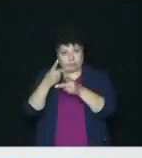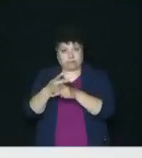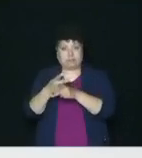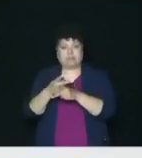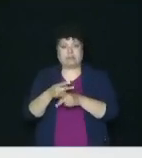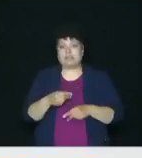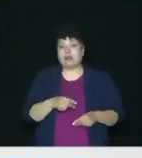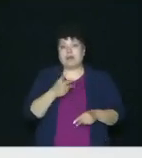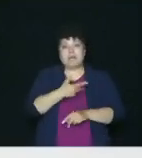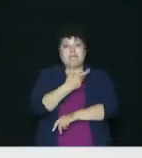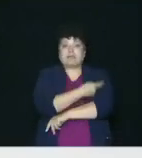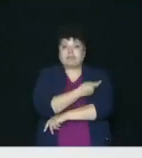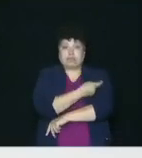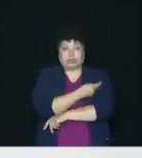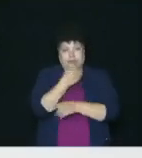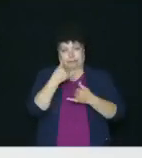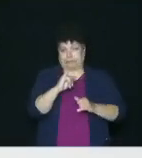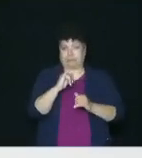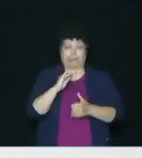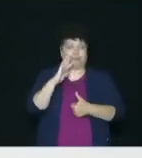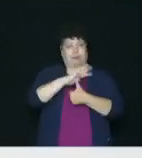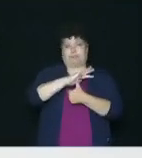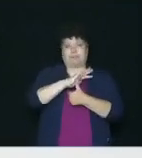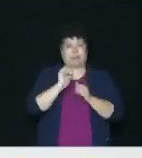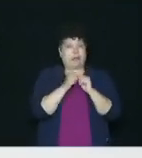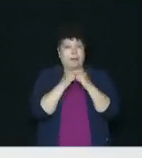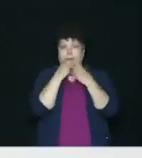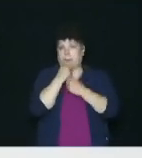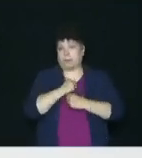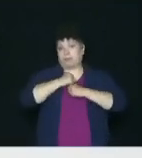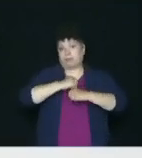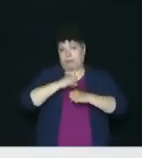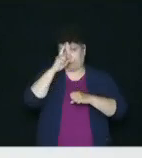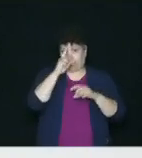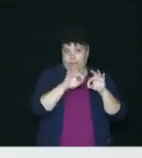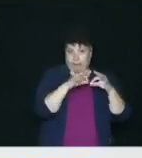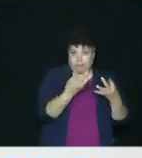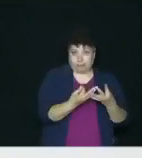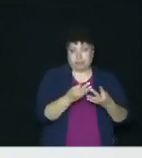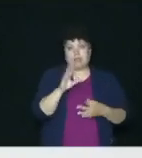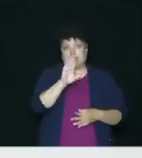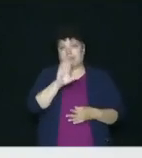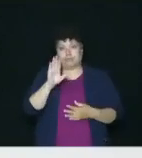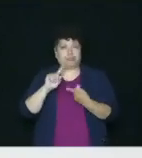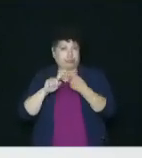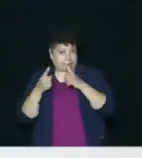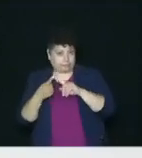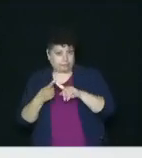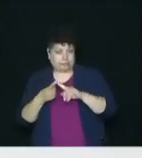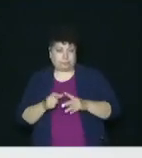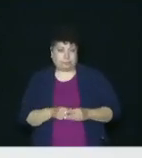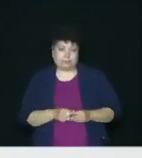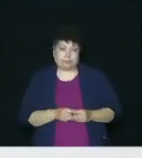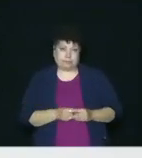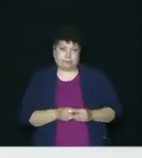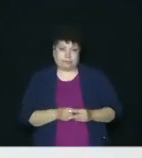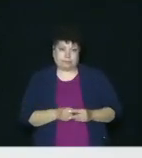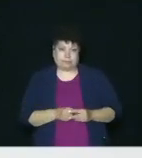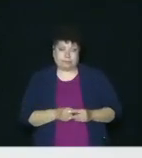AND THIS FOR ALL BARRIERS.